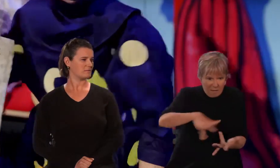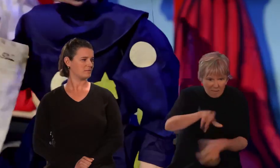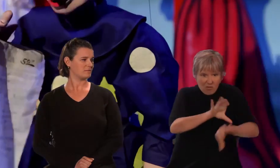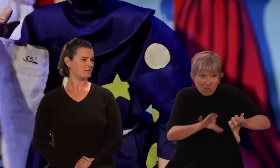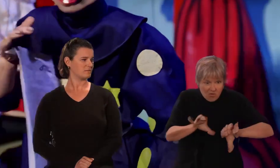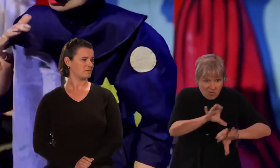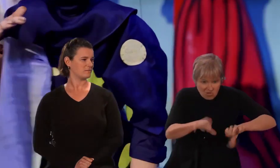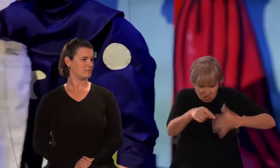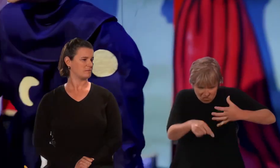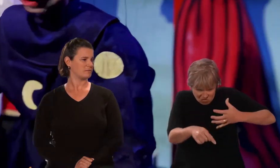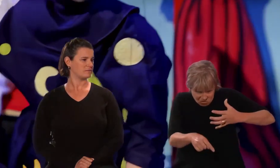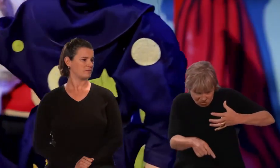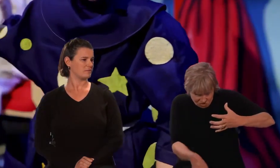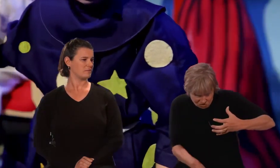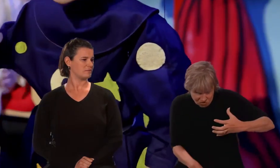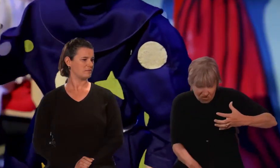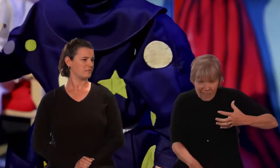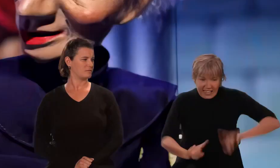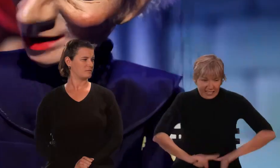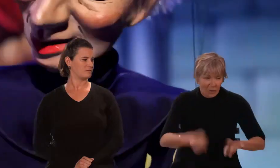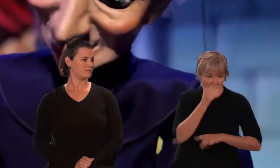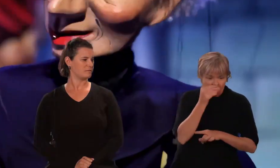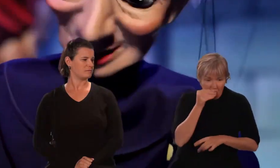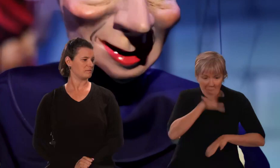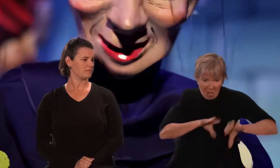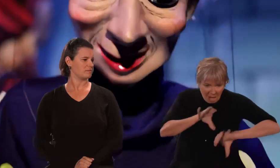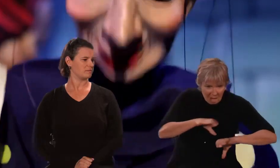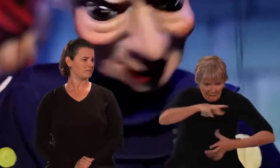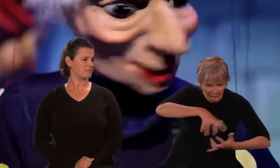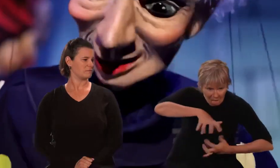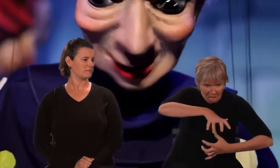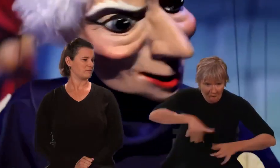wolfbane, and nightshade, and bald eagles' tears to ward off all witches, and demons, and fears,